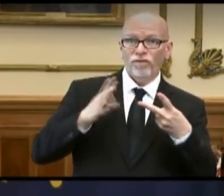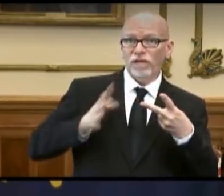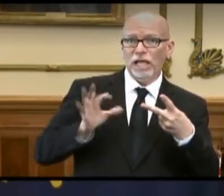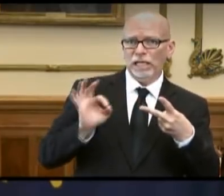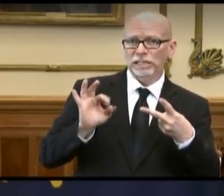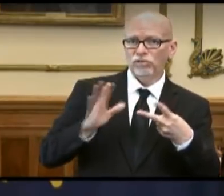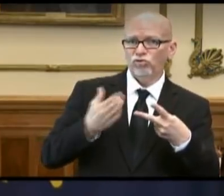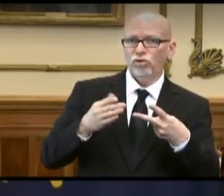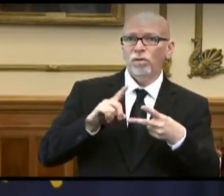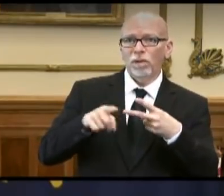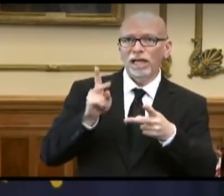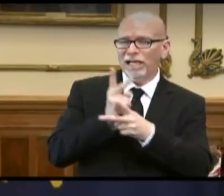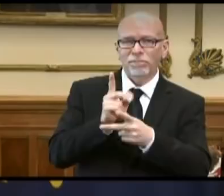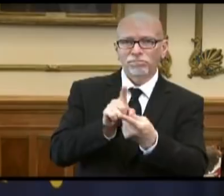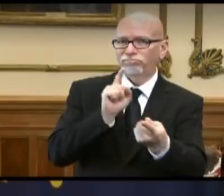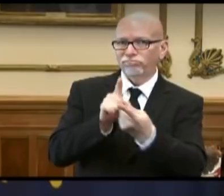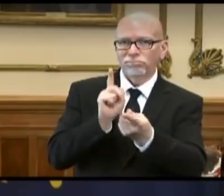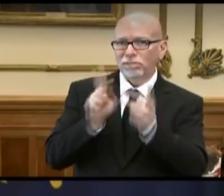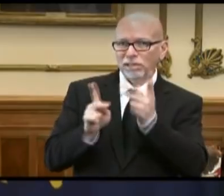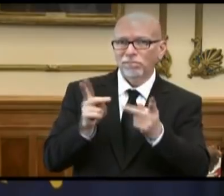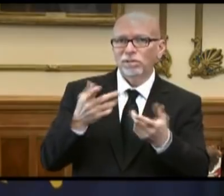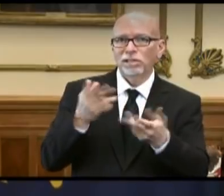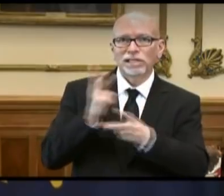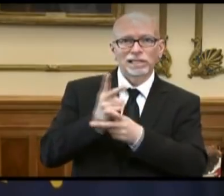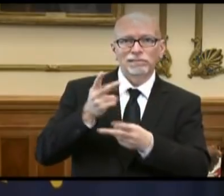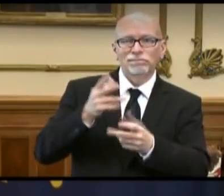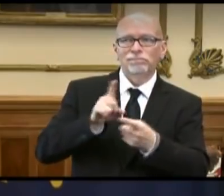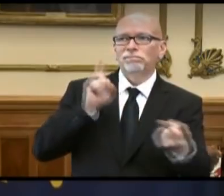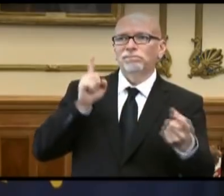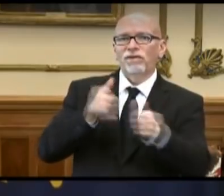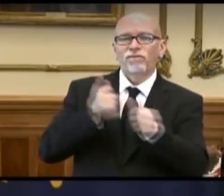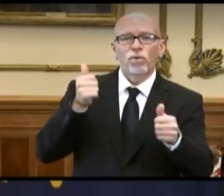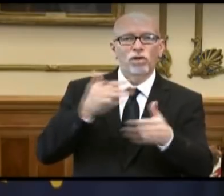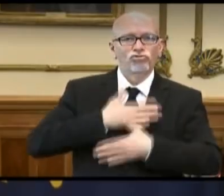ONLY TWO REMAINING. I WOULDN'T HOLD MY BREATH IF YOU ARE IN THOSE TWO.